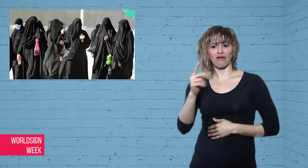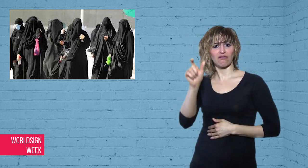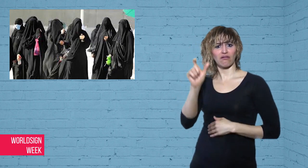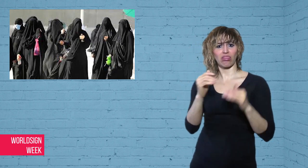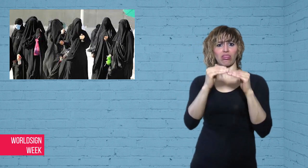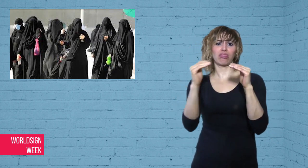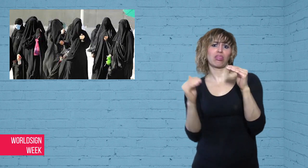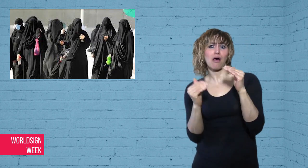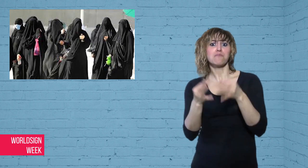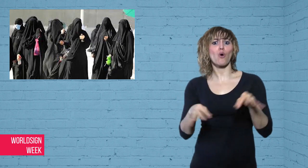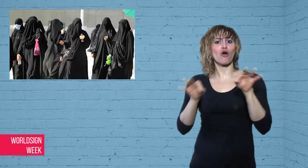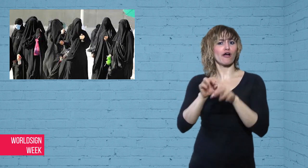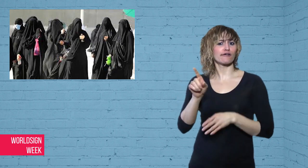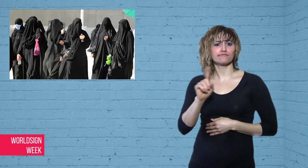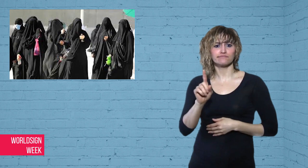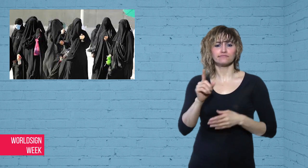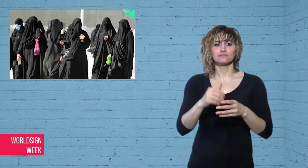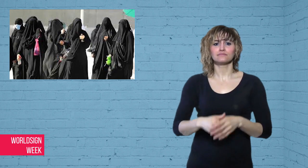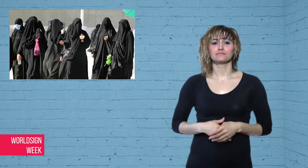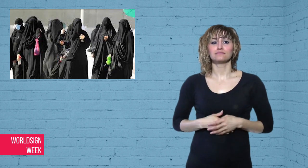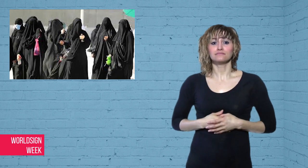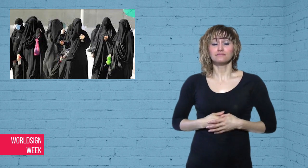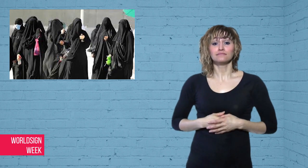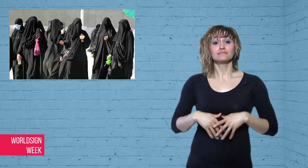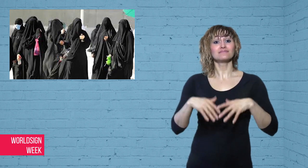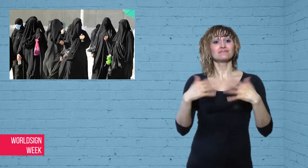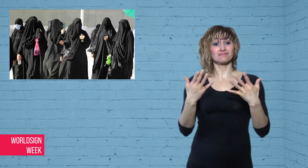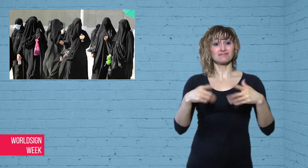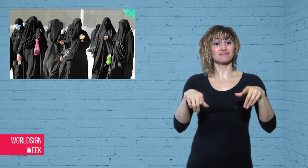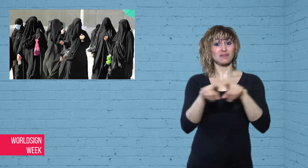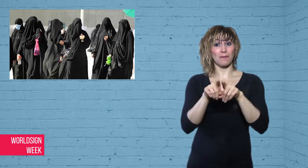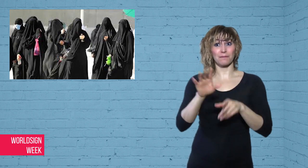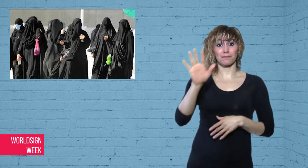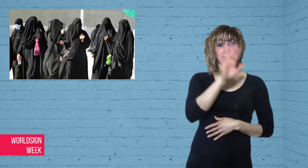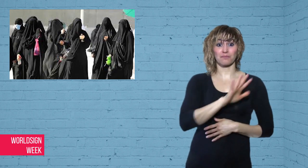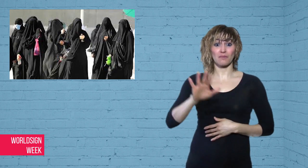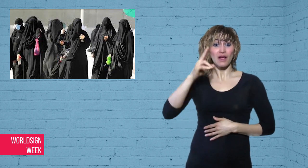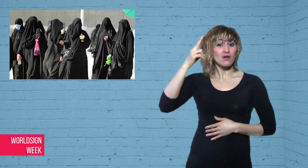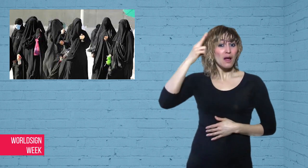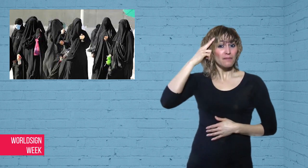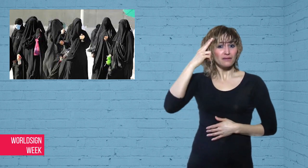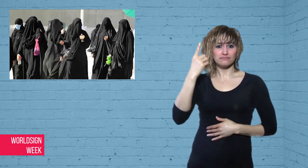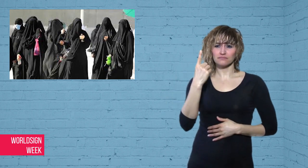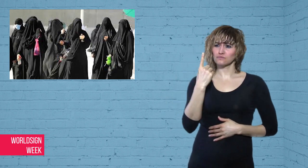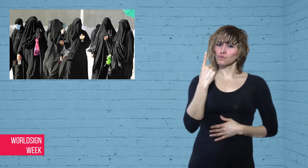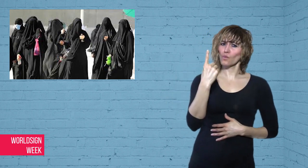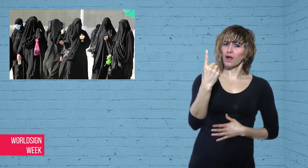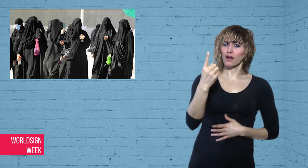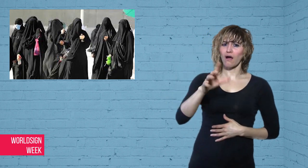It also is the only country in the